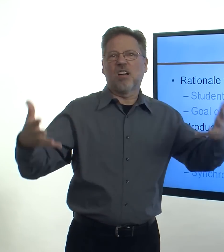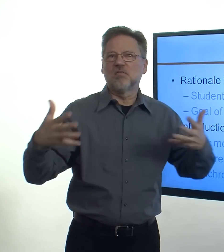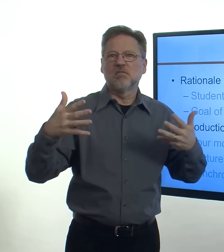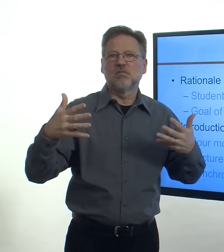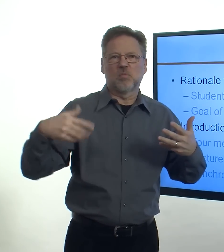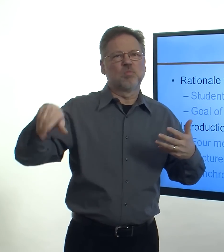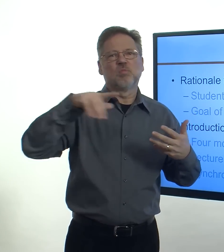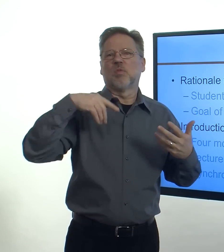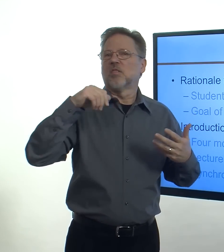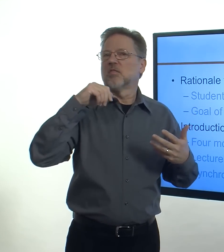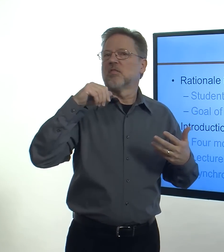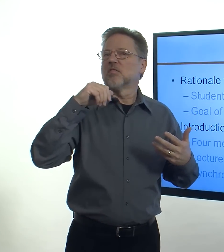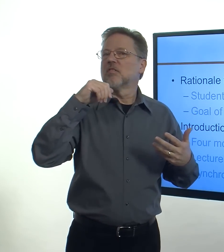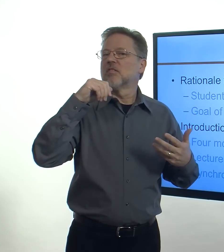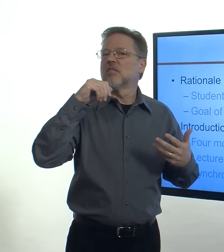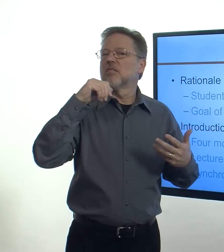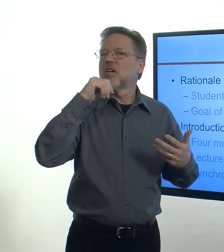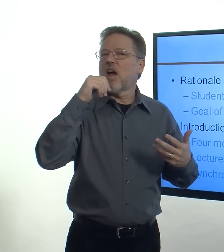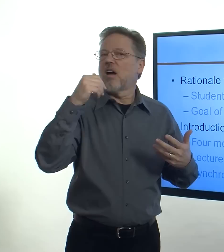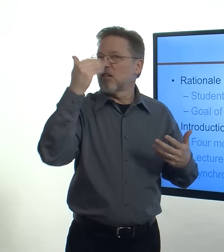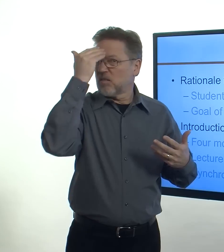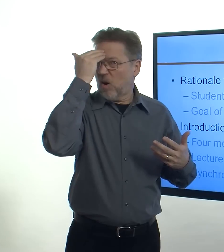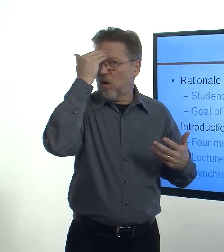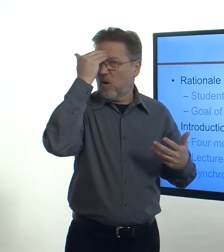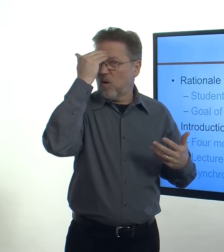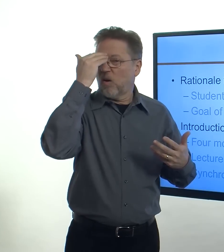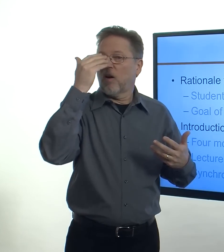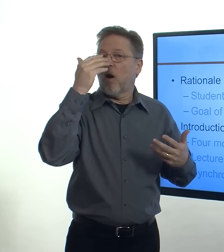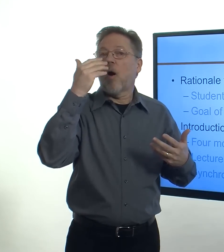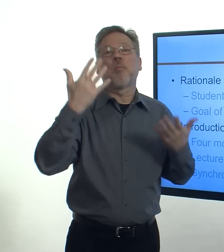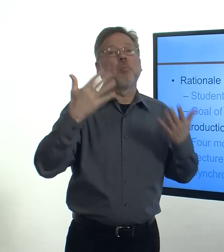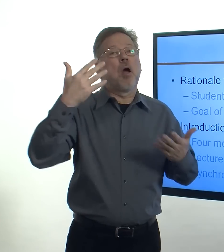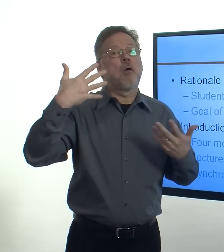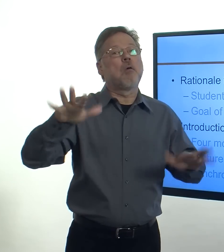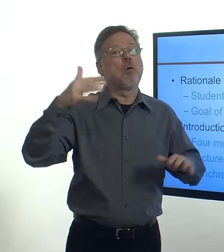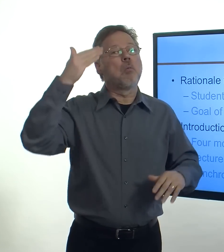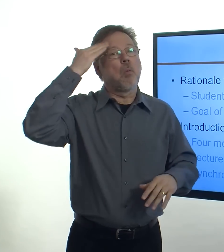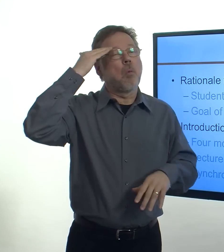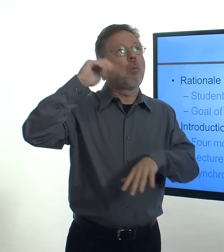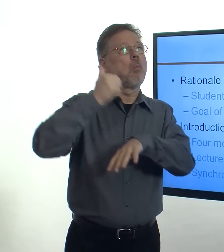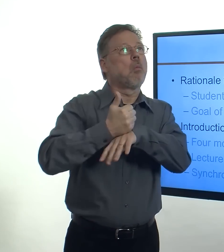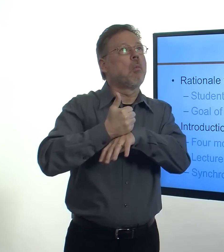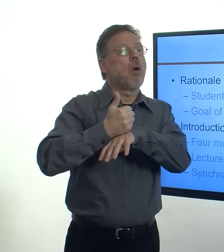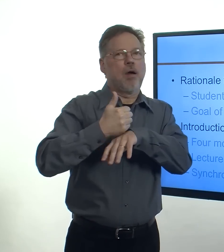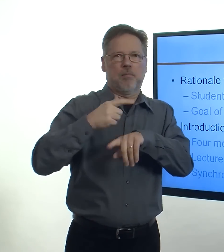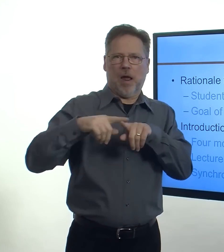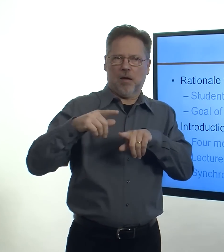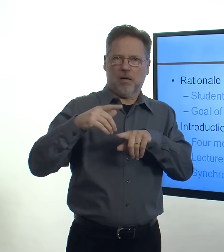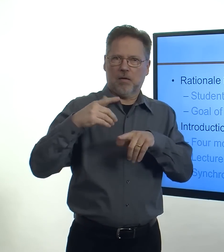a lot that even this population doesn’t know. Or, you may already know some things,